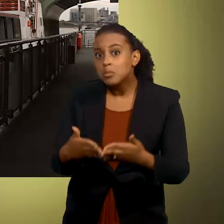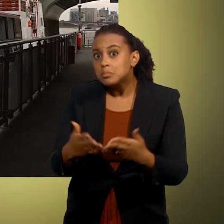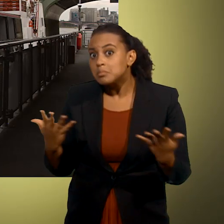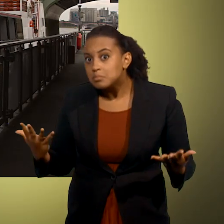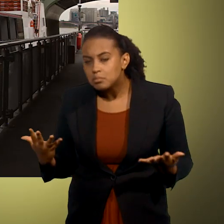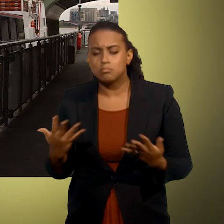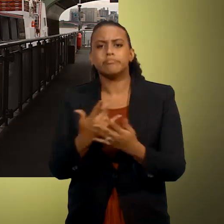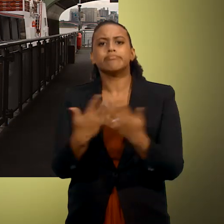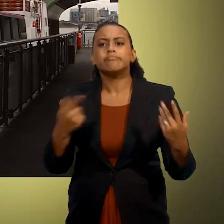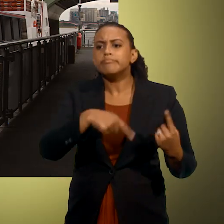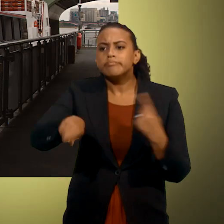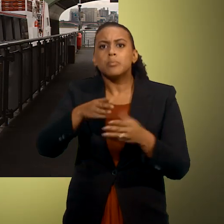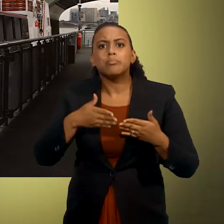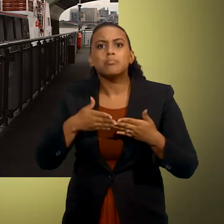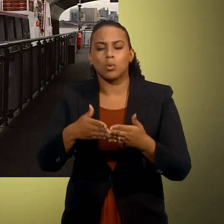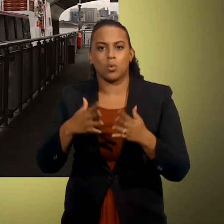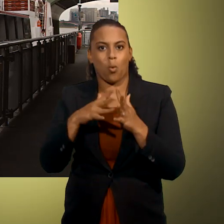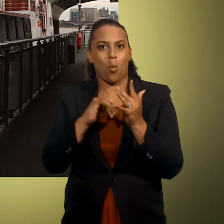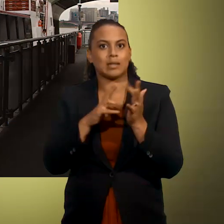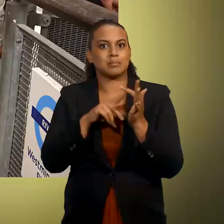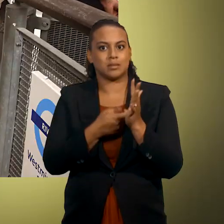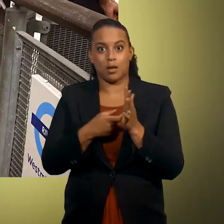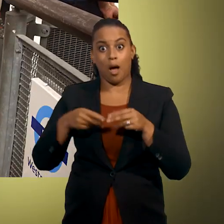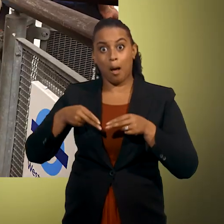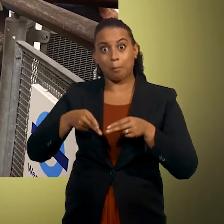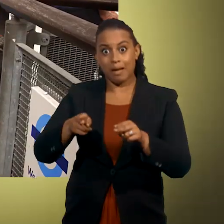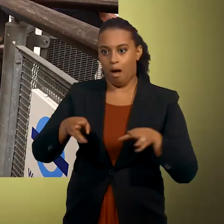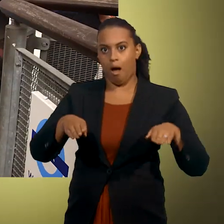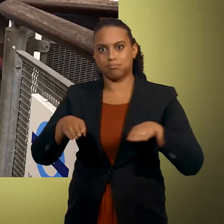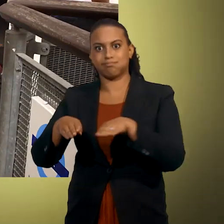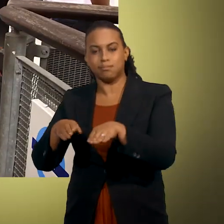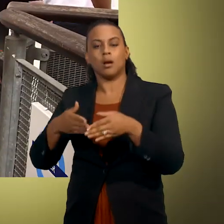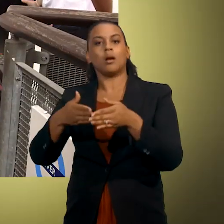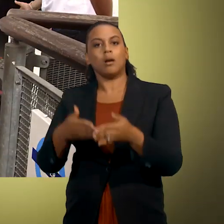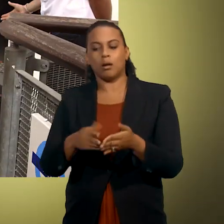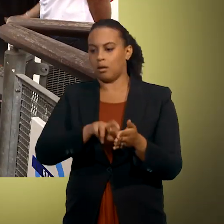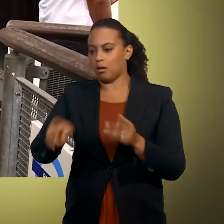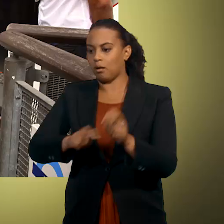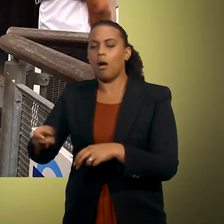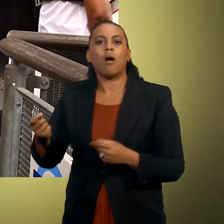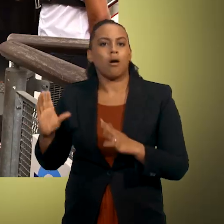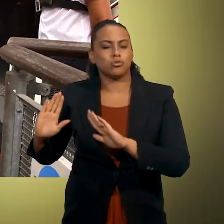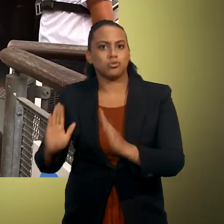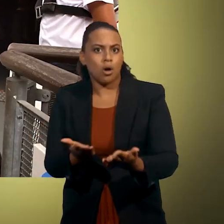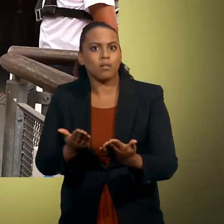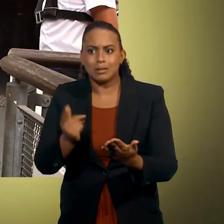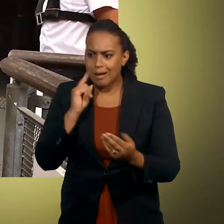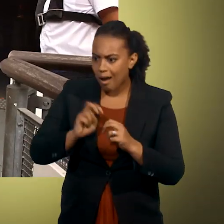boats that dock at Westminster Pier offer an accessible service. Please check with the boat operator.